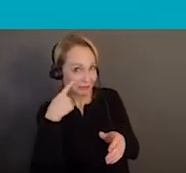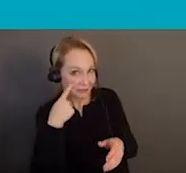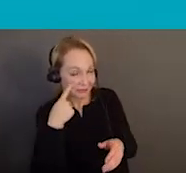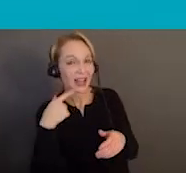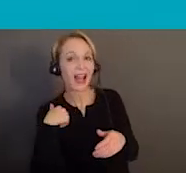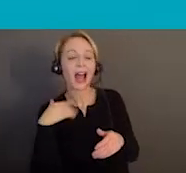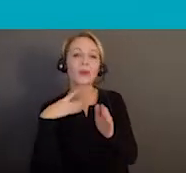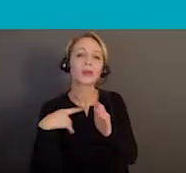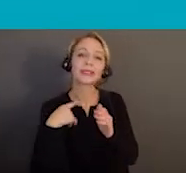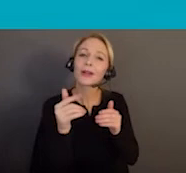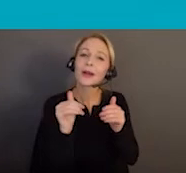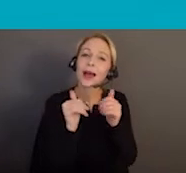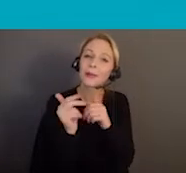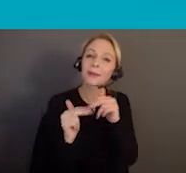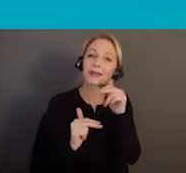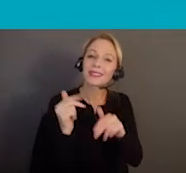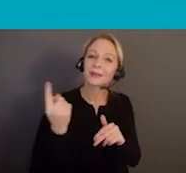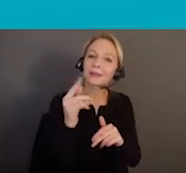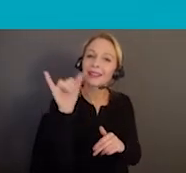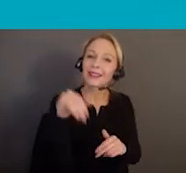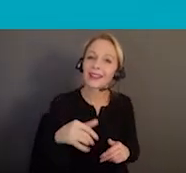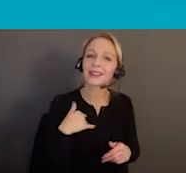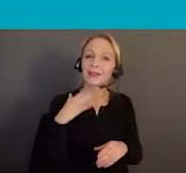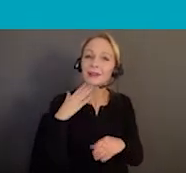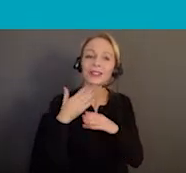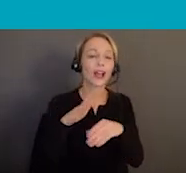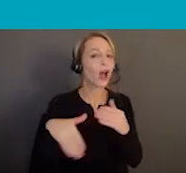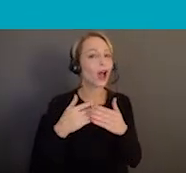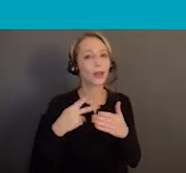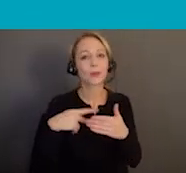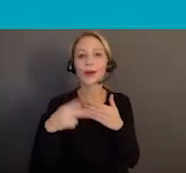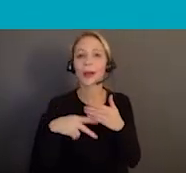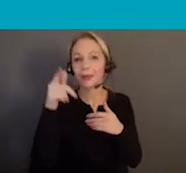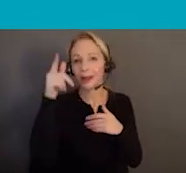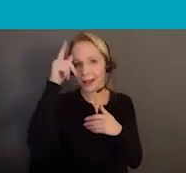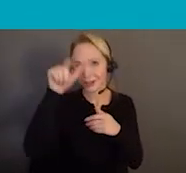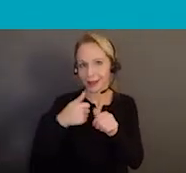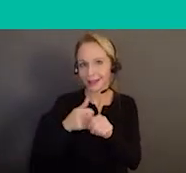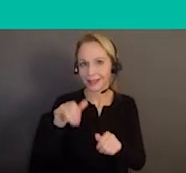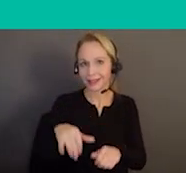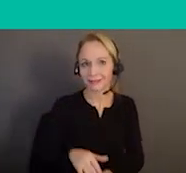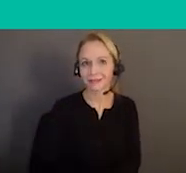BUILD SOMETHING LIKE THAT. WE WILL SHARE ALL THE LOGIC BEHIND THIS.